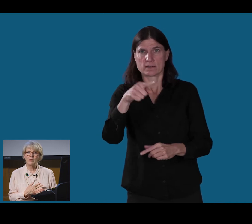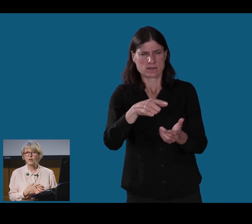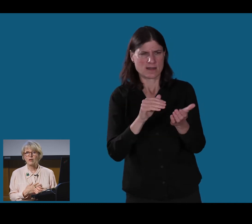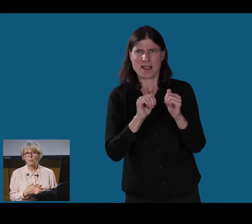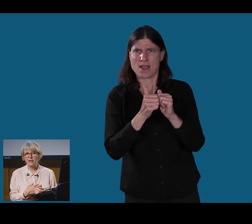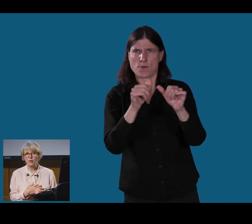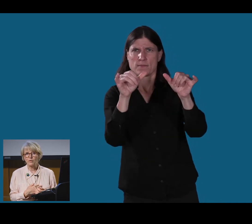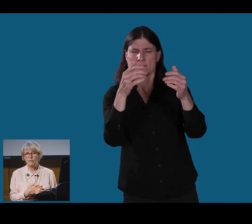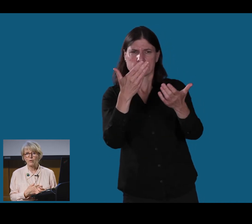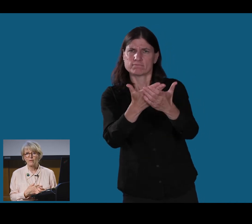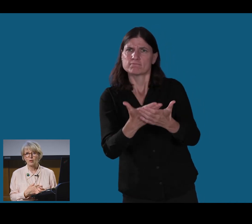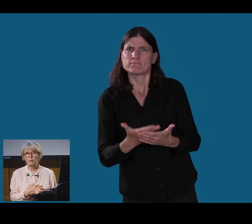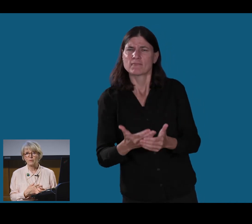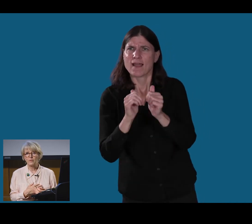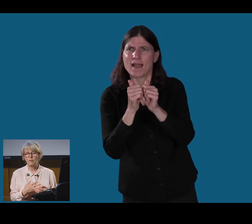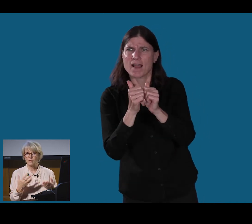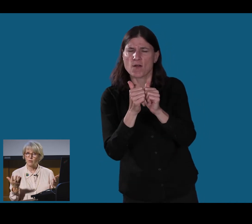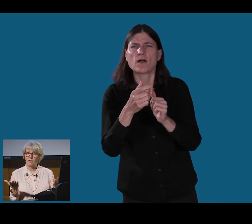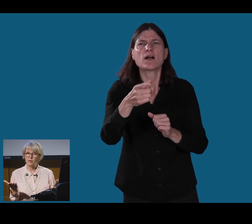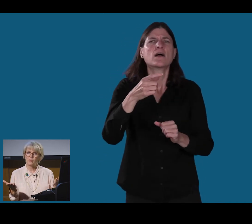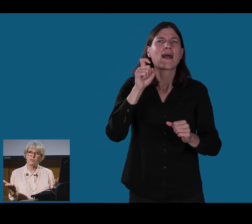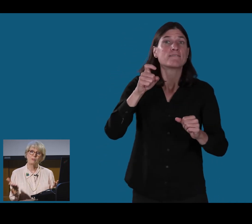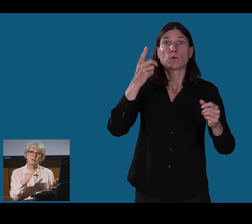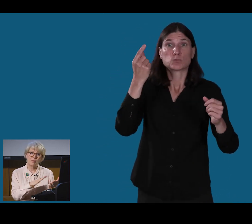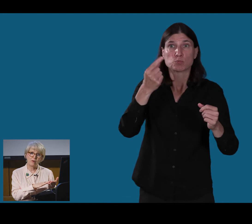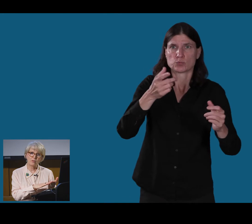We can look at other measures if they're available, and see if those other measures are similar to ours-